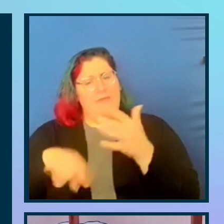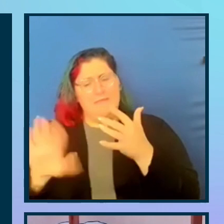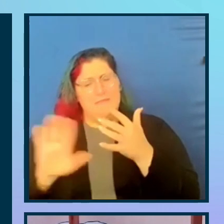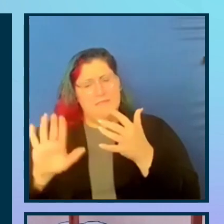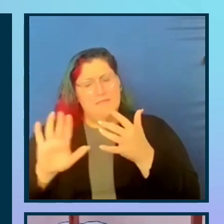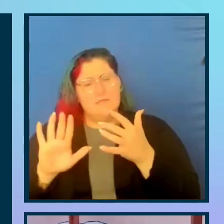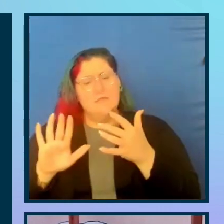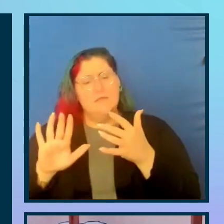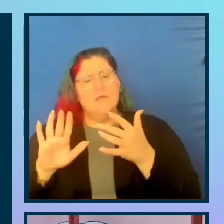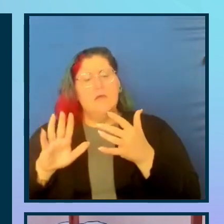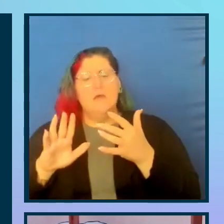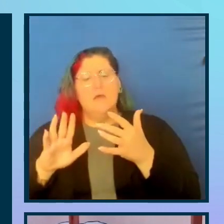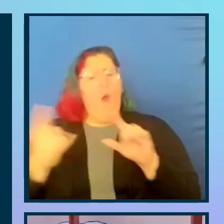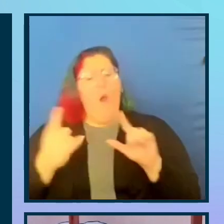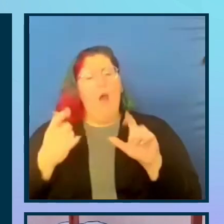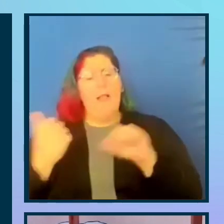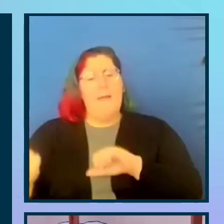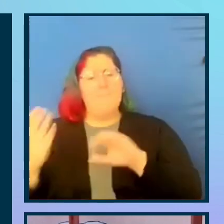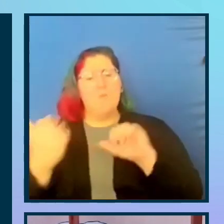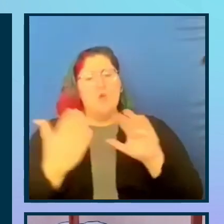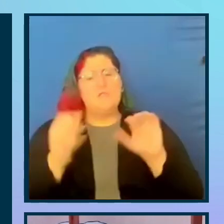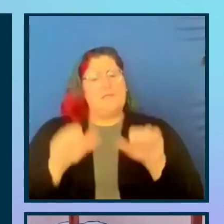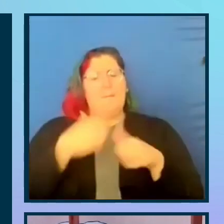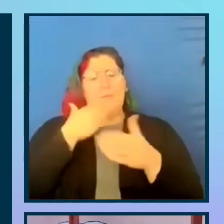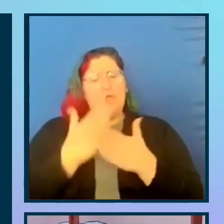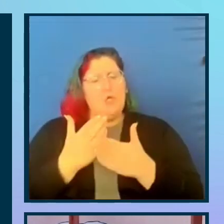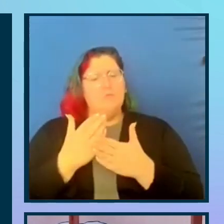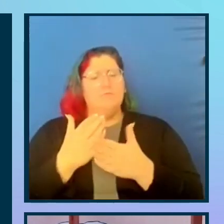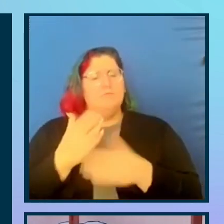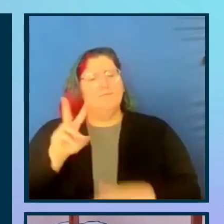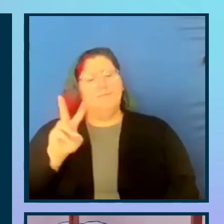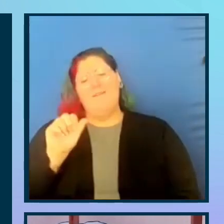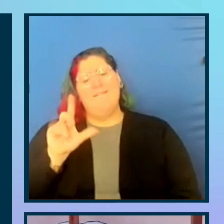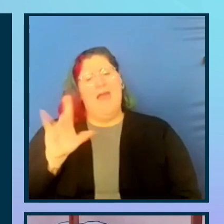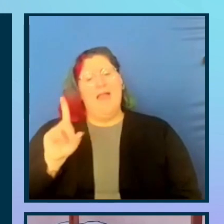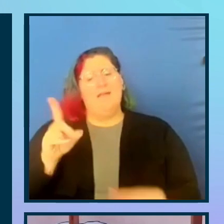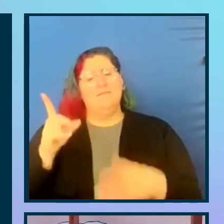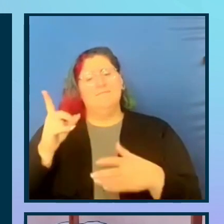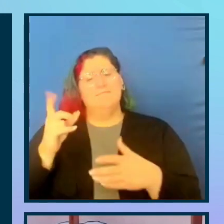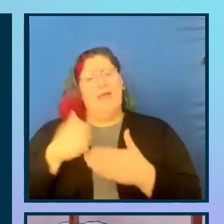They all can be very valid and very useful. They could be what you need.